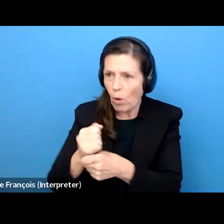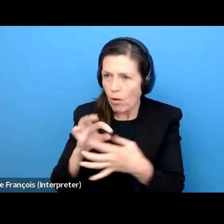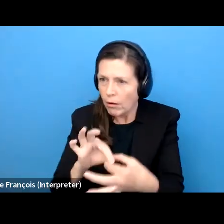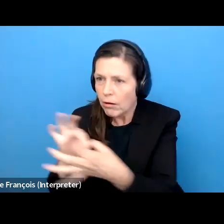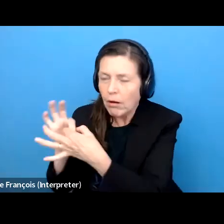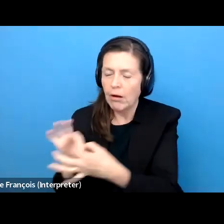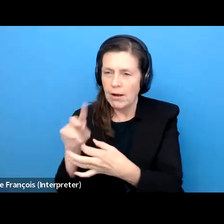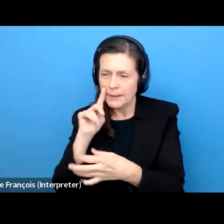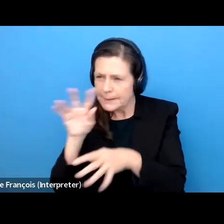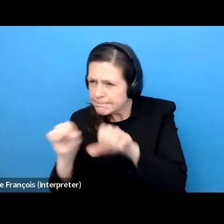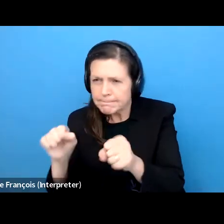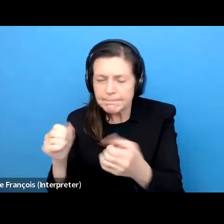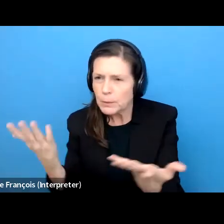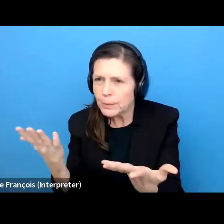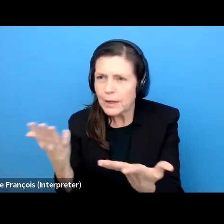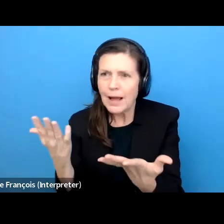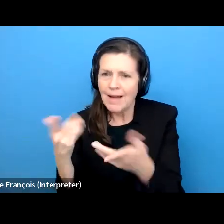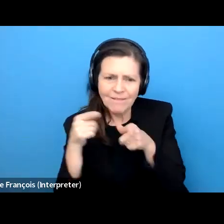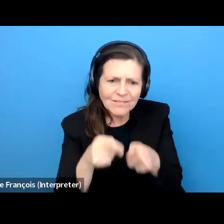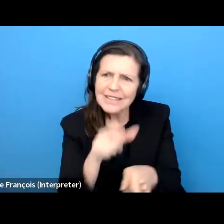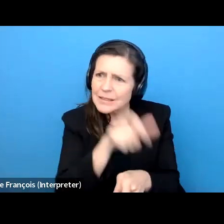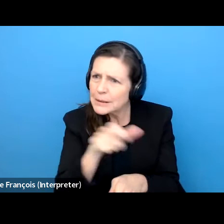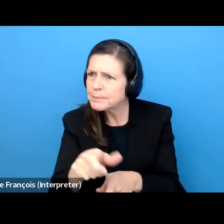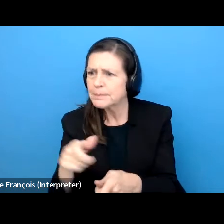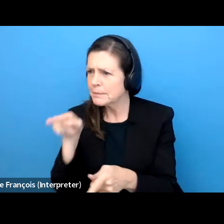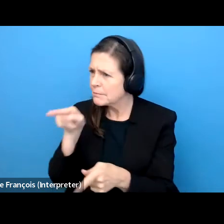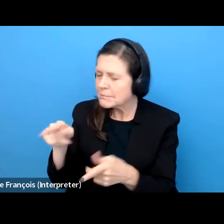I think it's important his participation in this webinar.